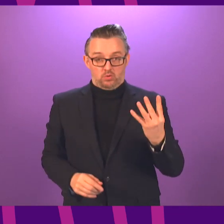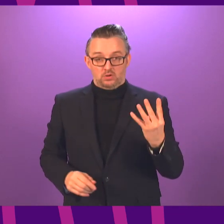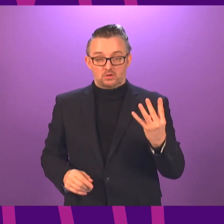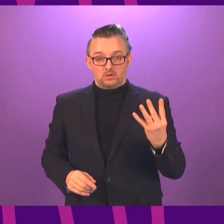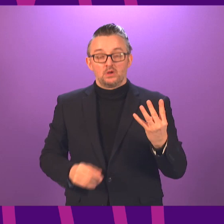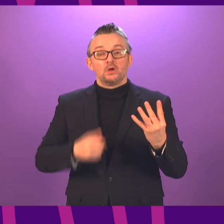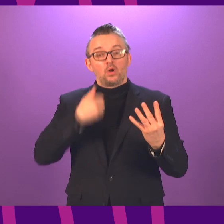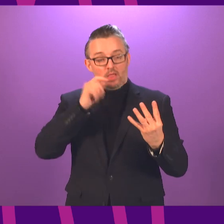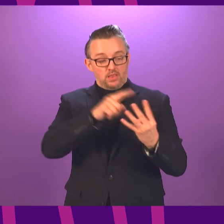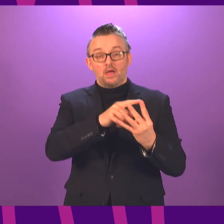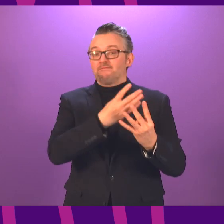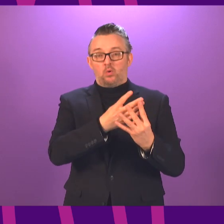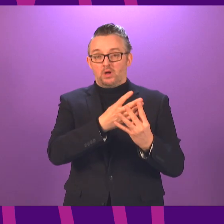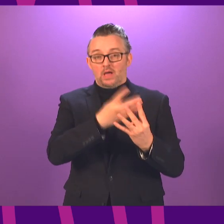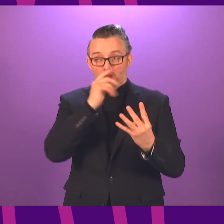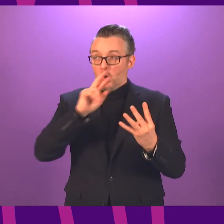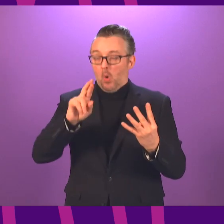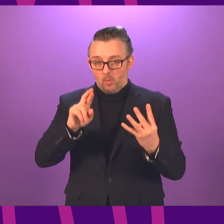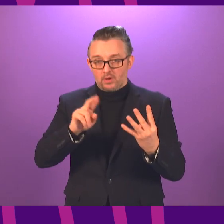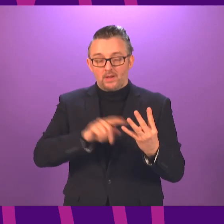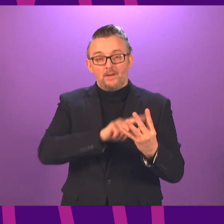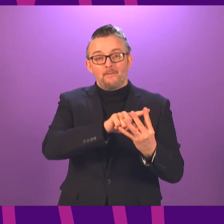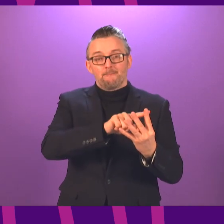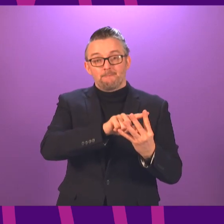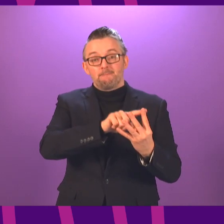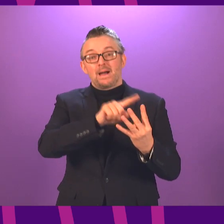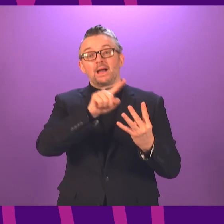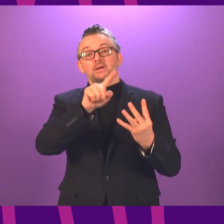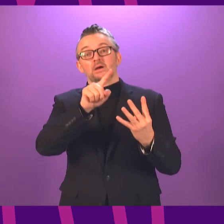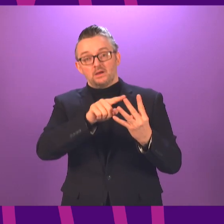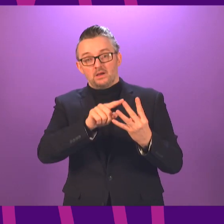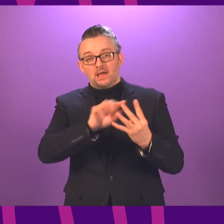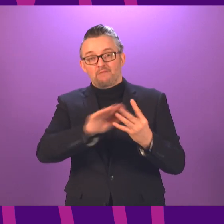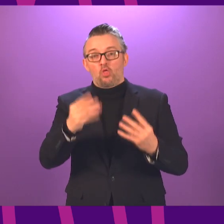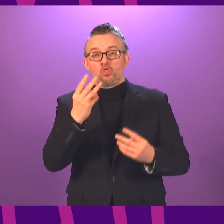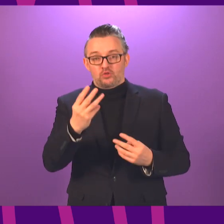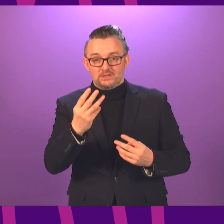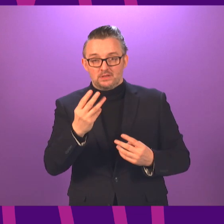be able to move out of level 4 and back initially to level 3, possibly with some revision to